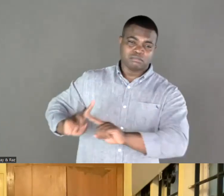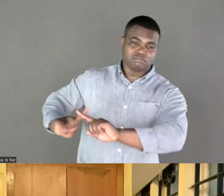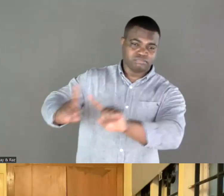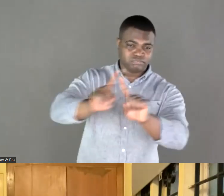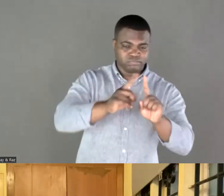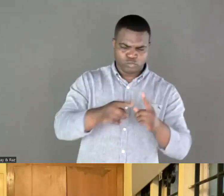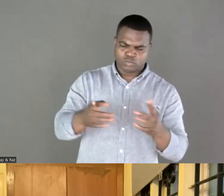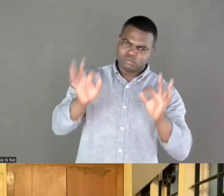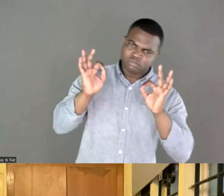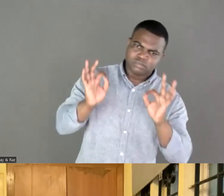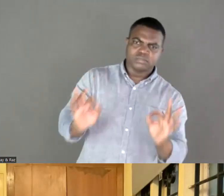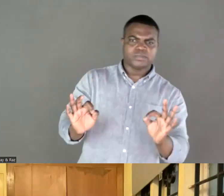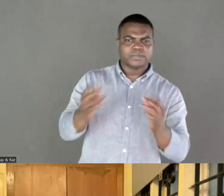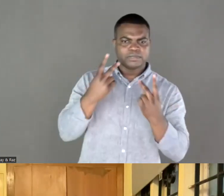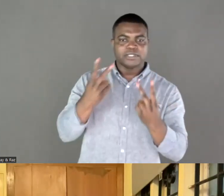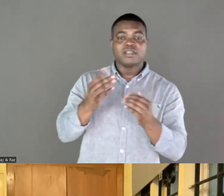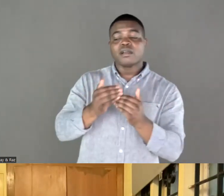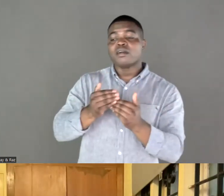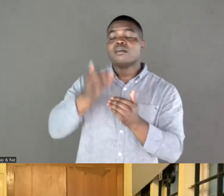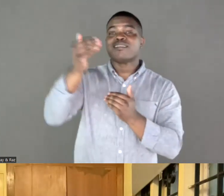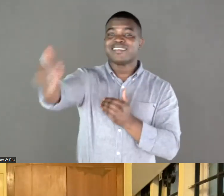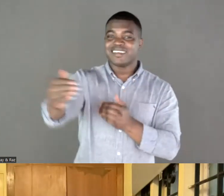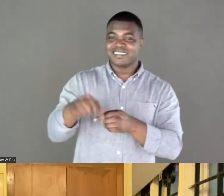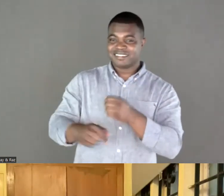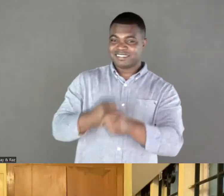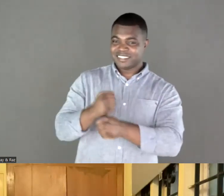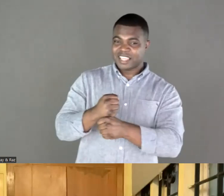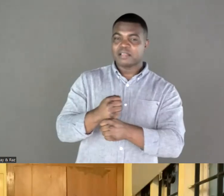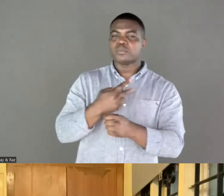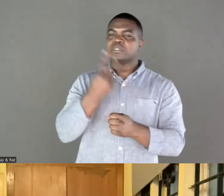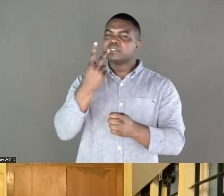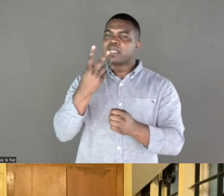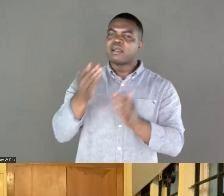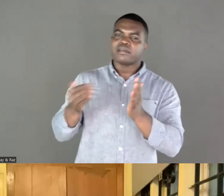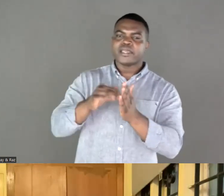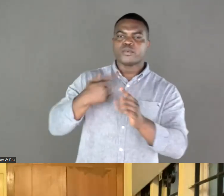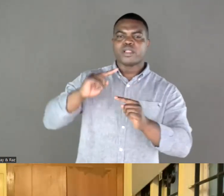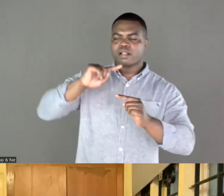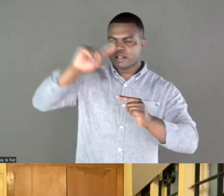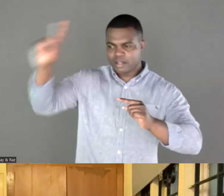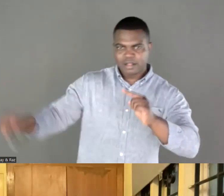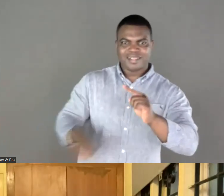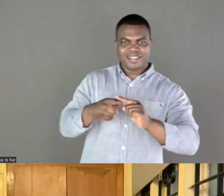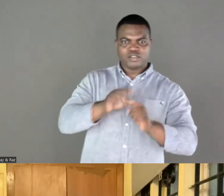it will be focused on complex emergencies. In mana, it will be on conflict. And the